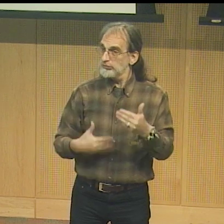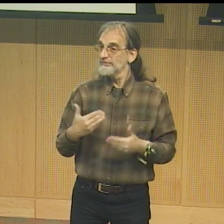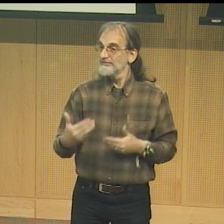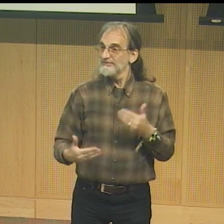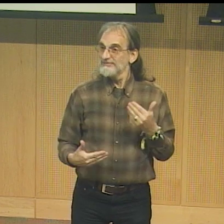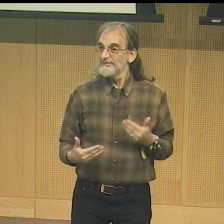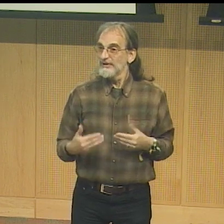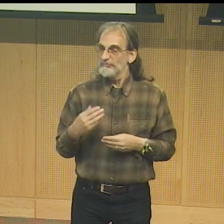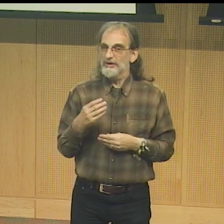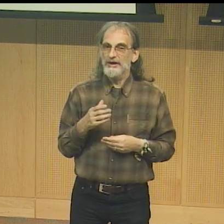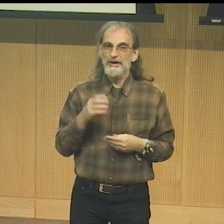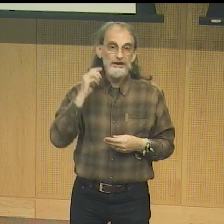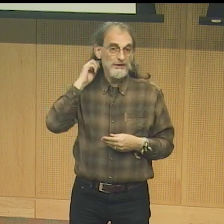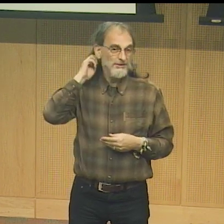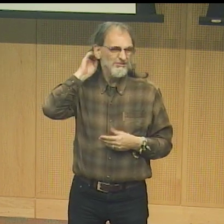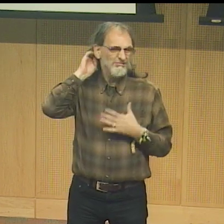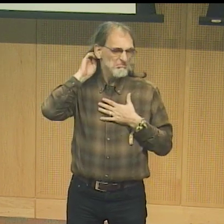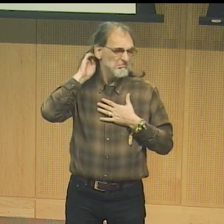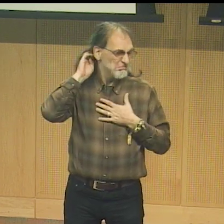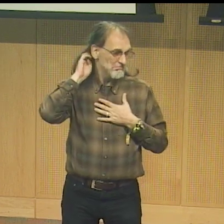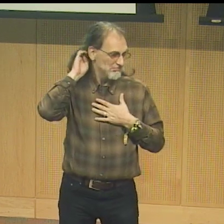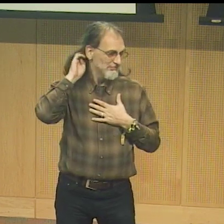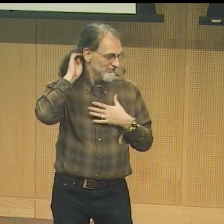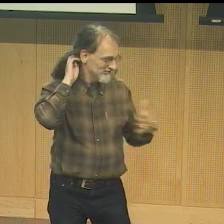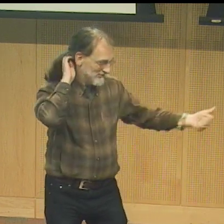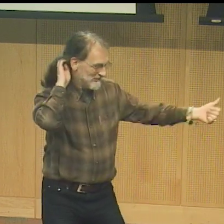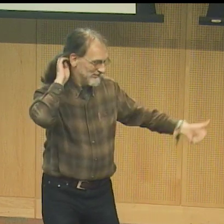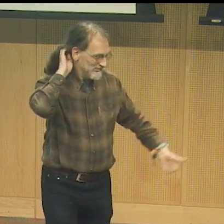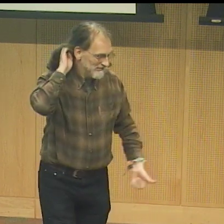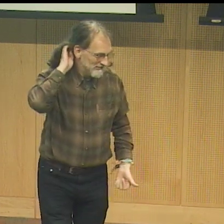been going-- they've been taking these courses now for the last 3 years.